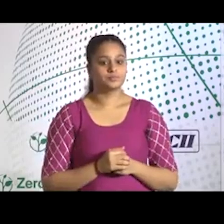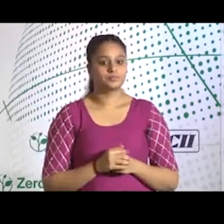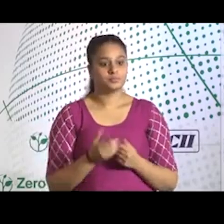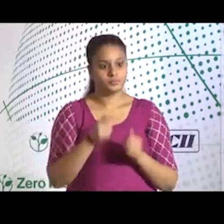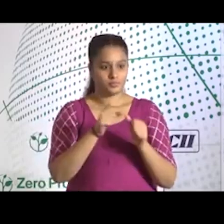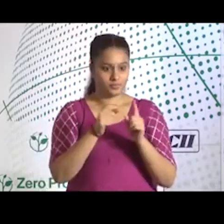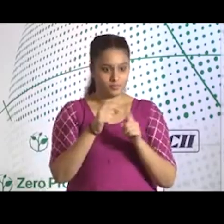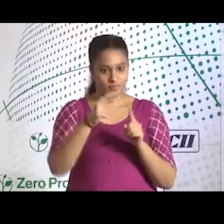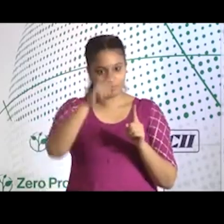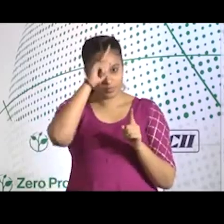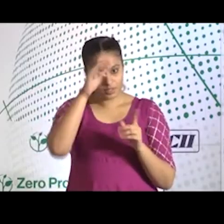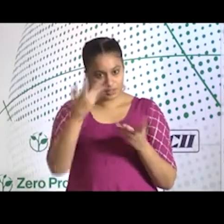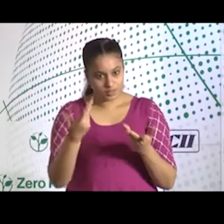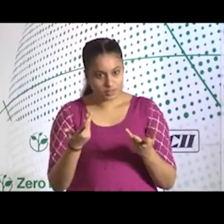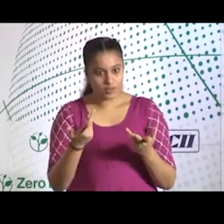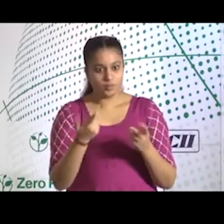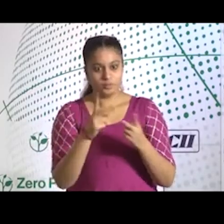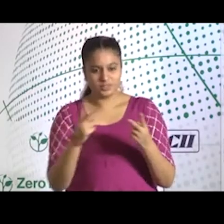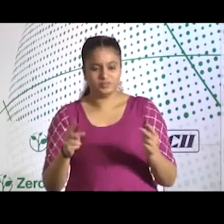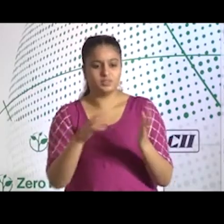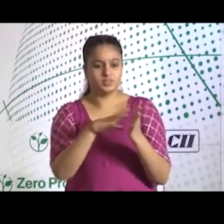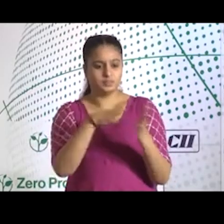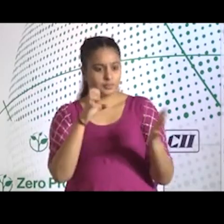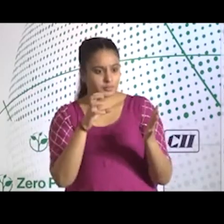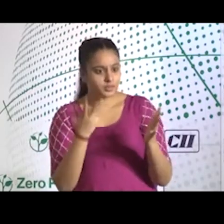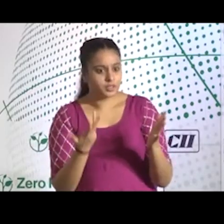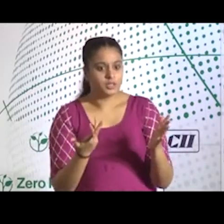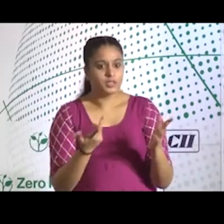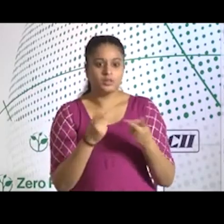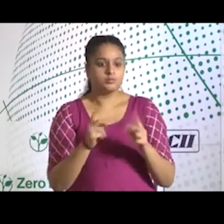or even the scanner on Jeep is not accessible.